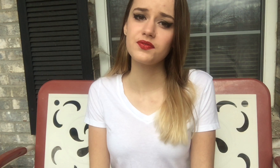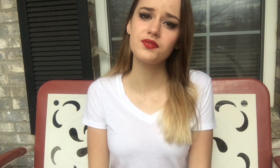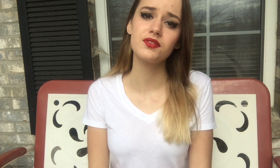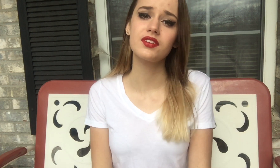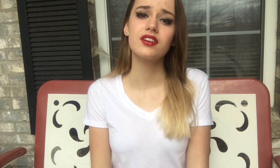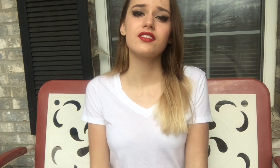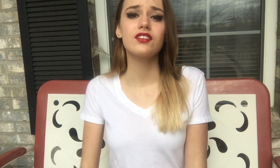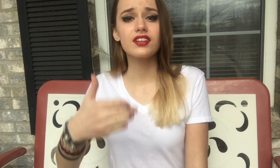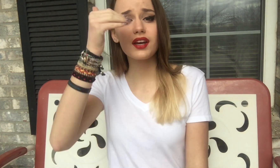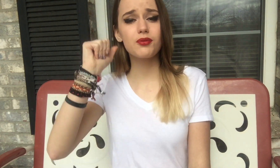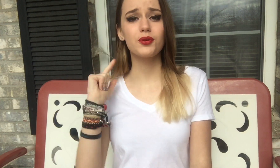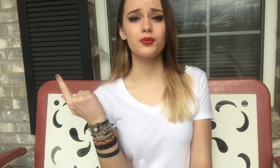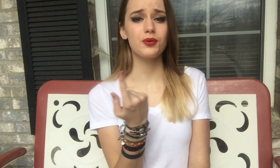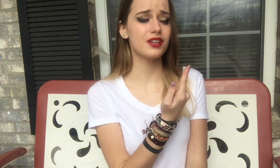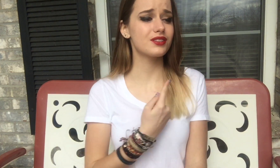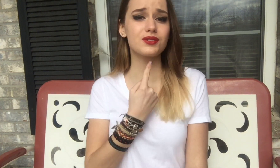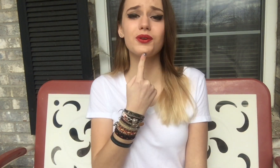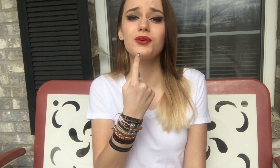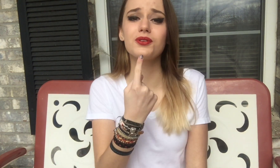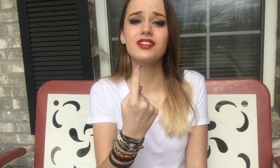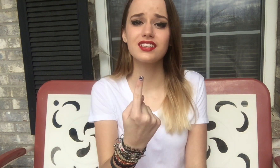Forget what we're told